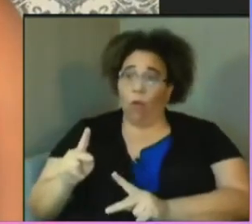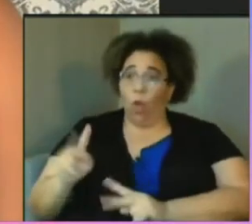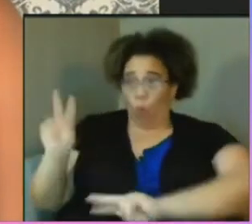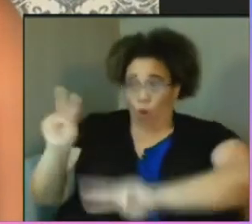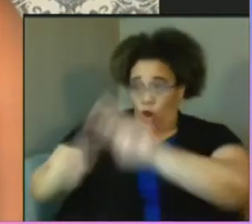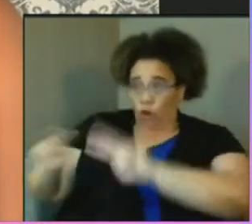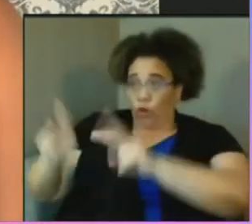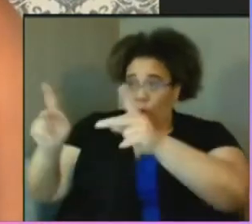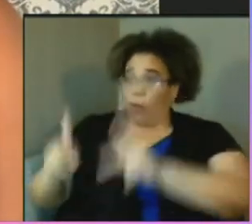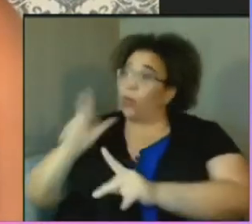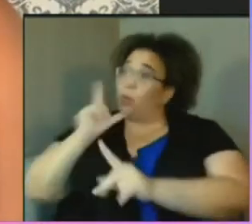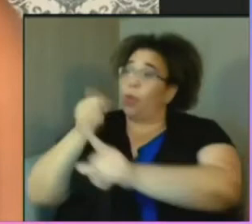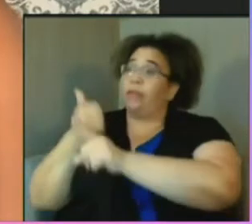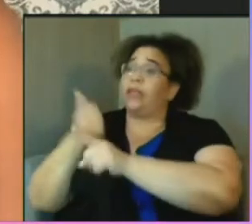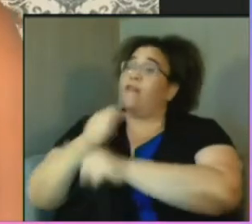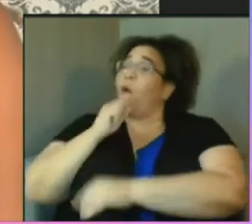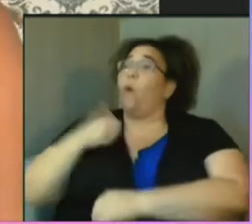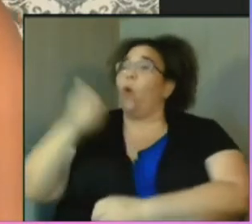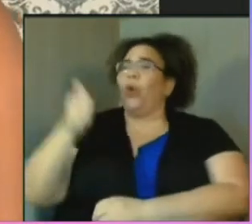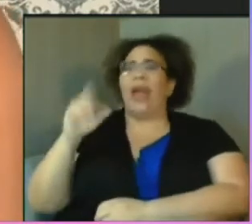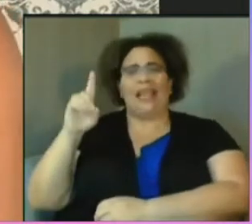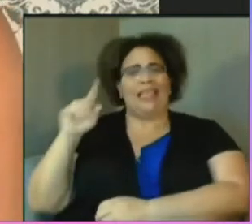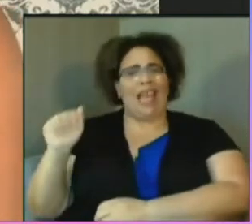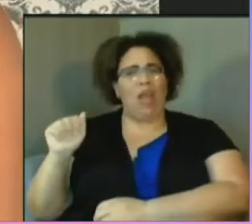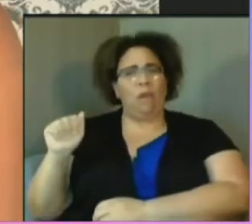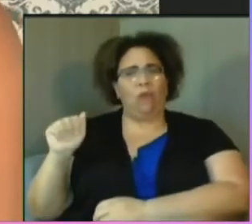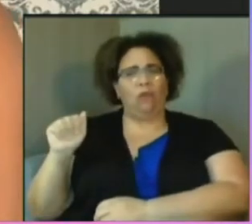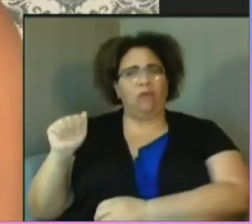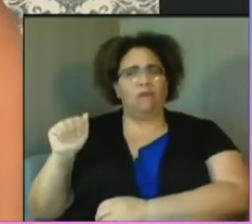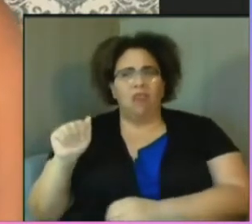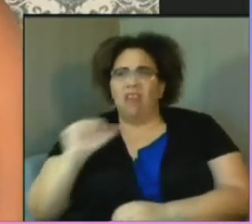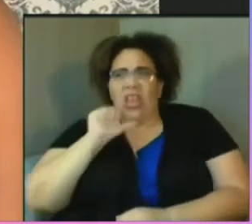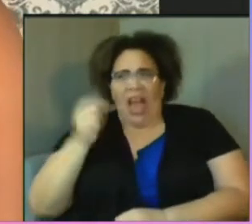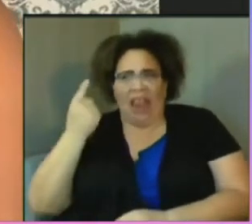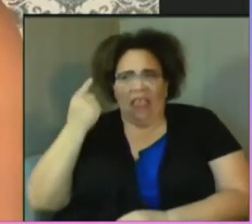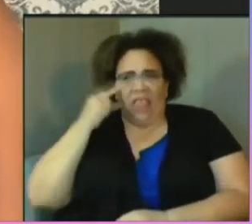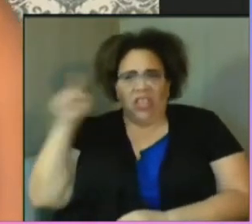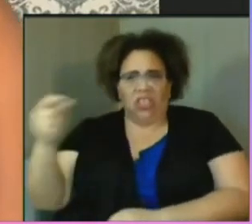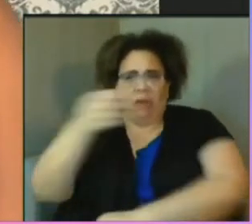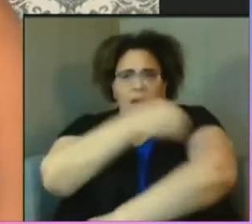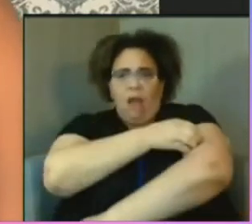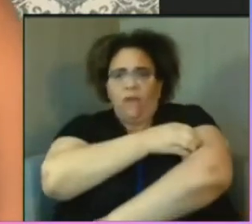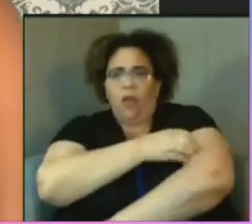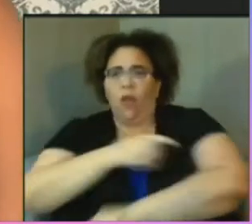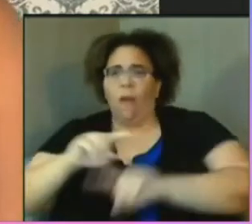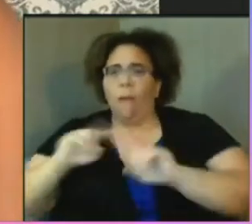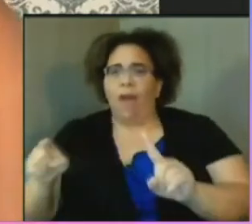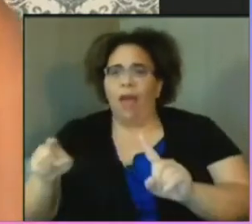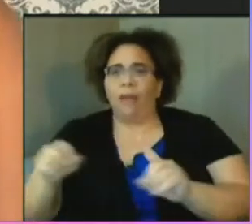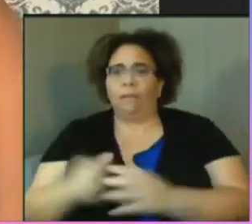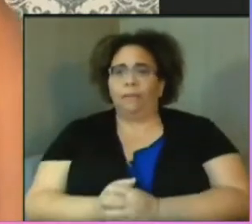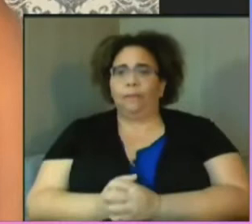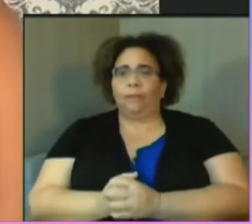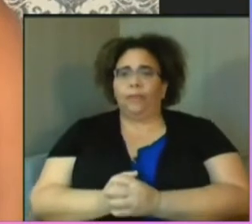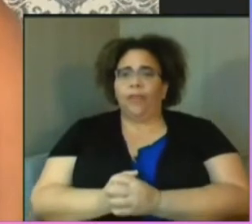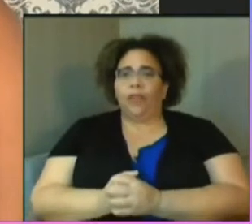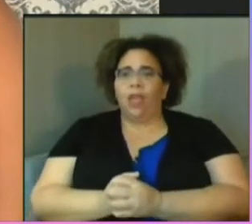who was older and disabled wouldn't necessarily get that and I'm wondering if you can tell us something that the public doesn't know about Amy